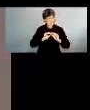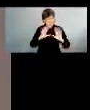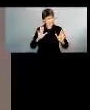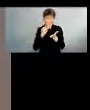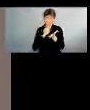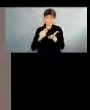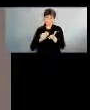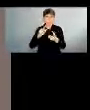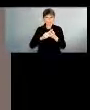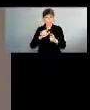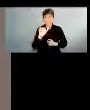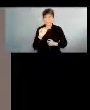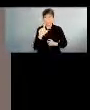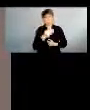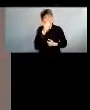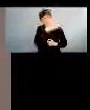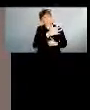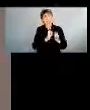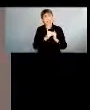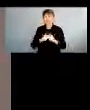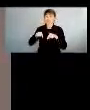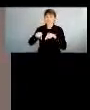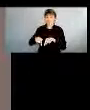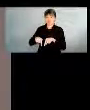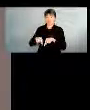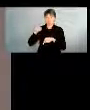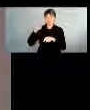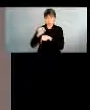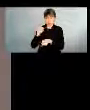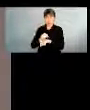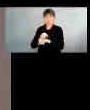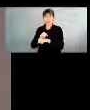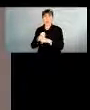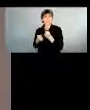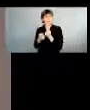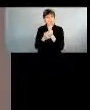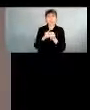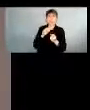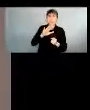connect with their communities. If the project will result in artistic work that may eventually